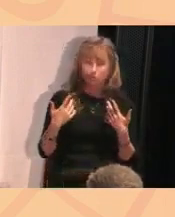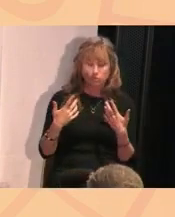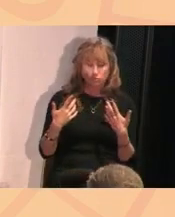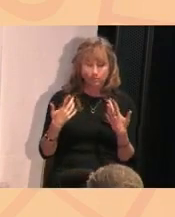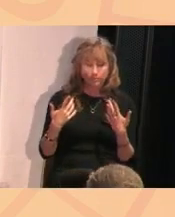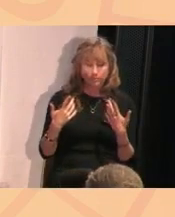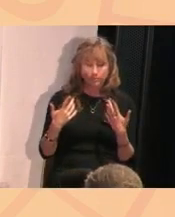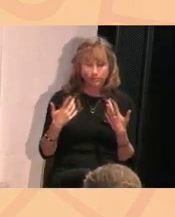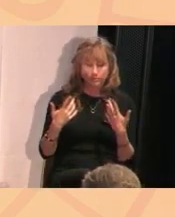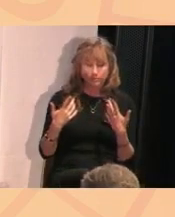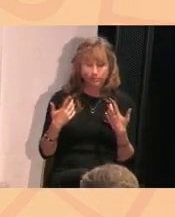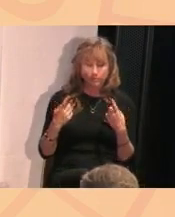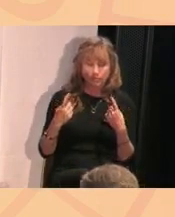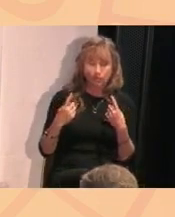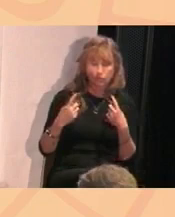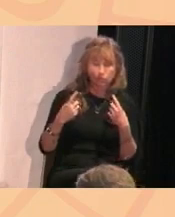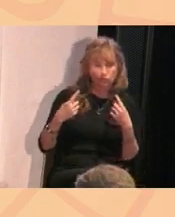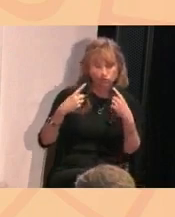And it was certainly not to be ignored.